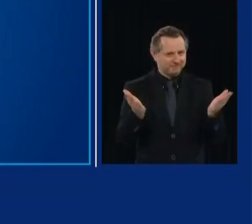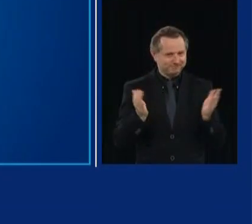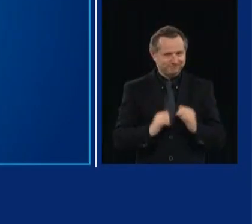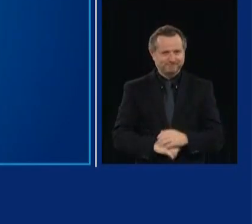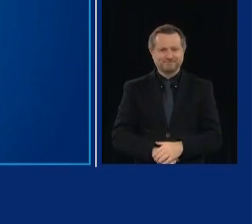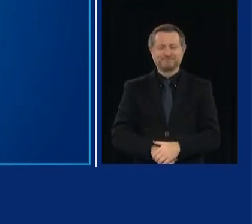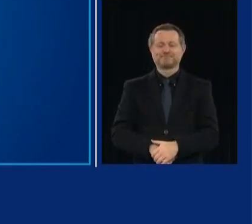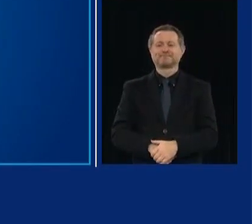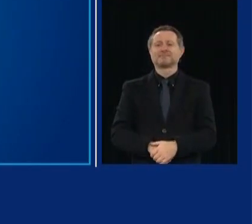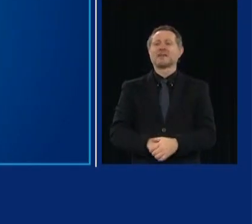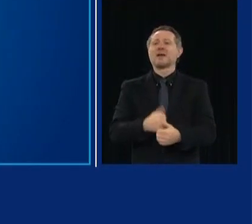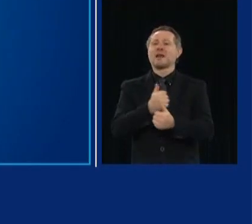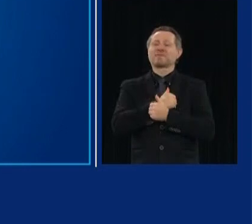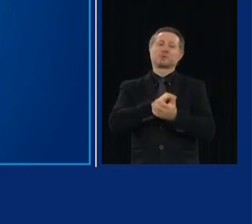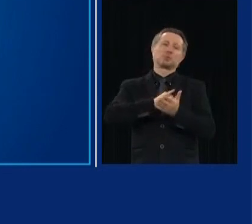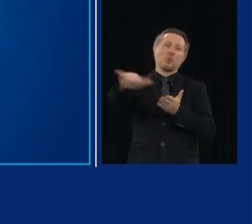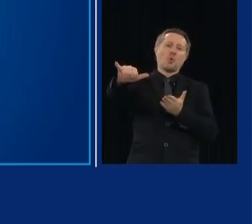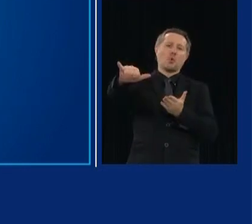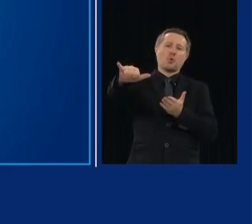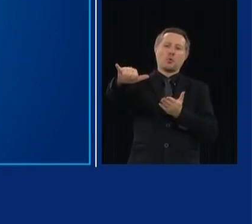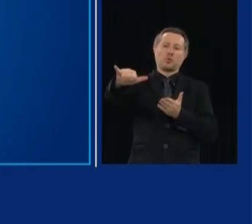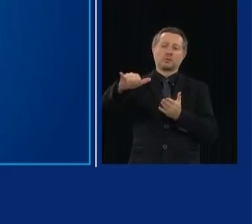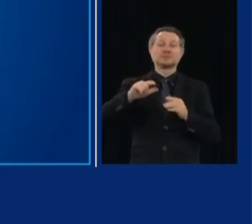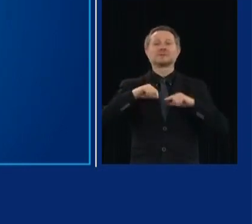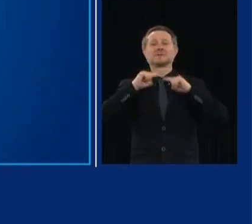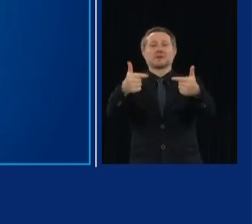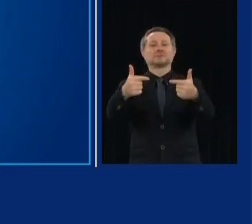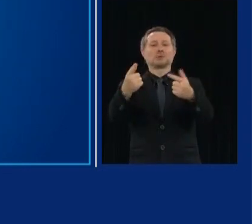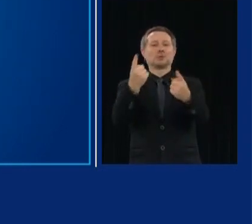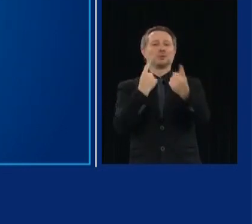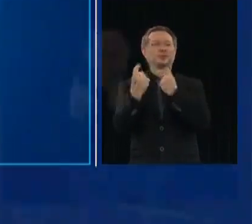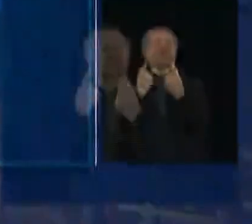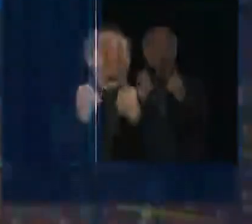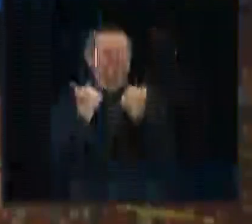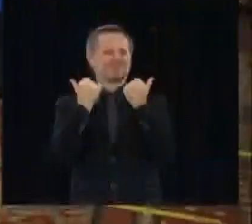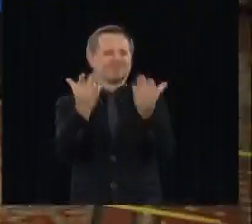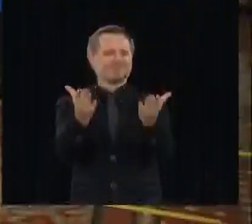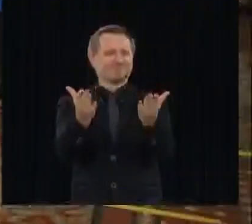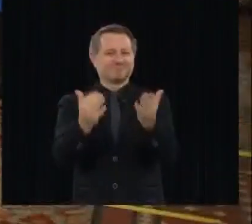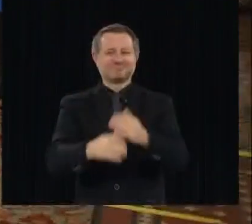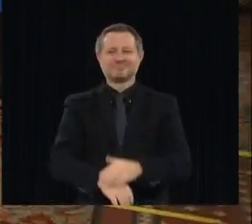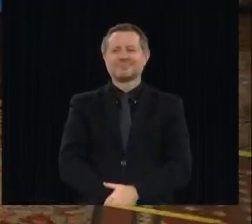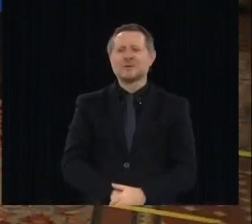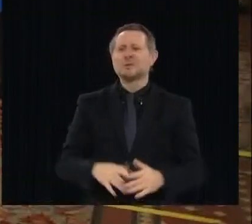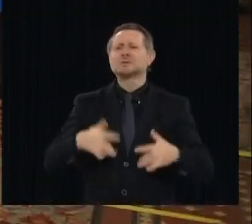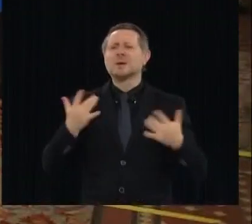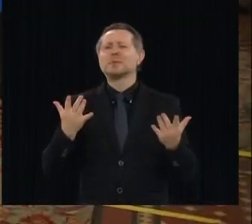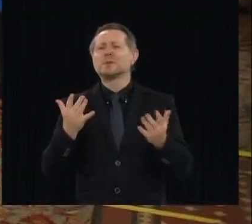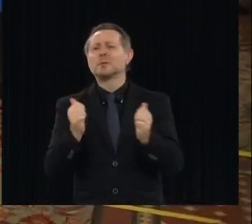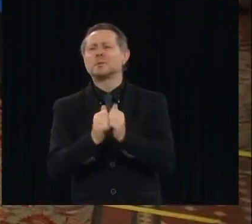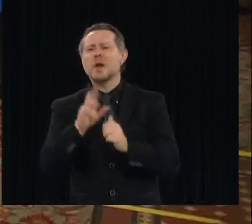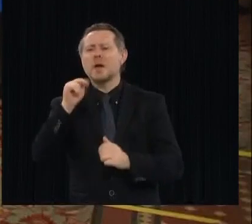AND YOU HAVE TO LOVE YOURSELF AND LOVE YOUR FAMILY AND LOVE NEW YORK.